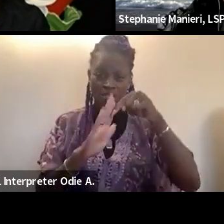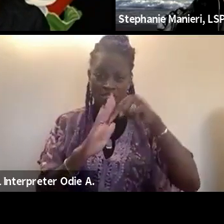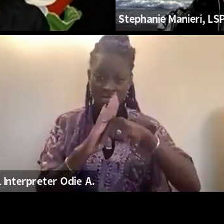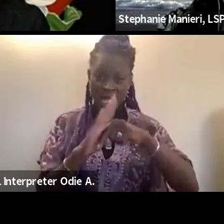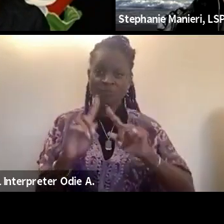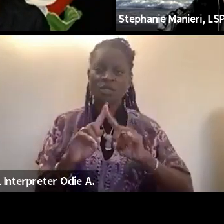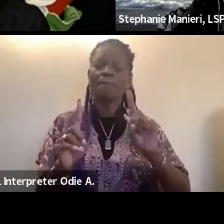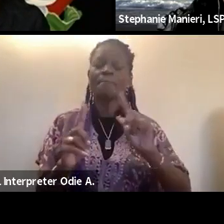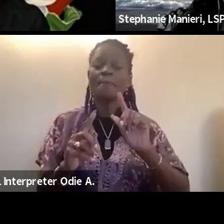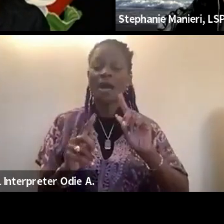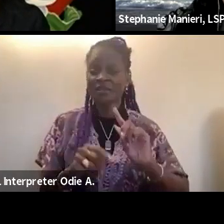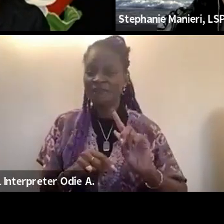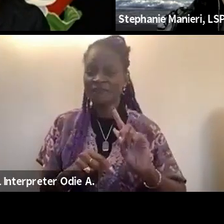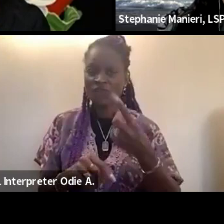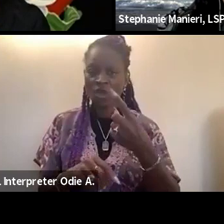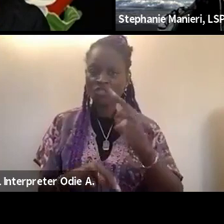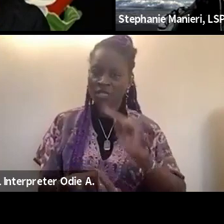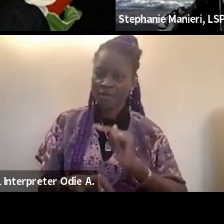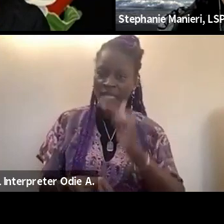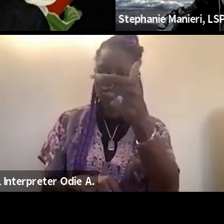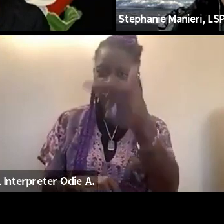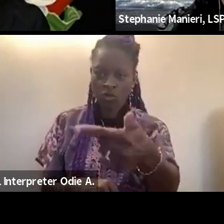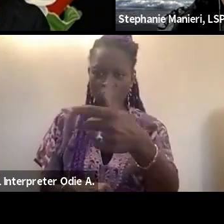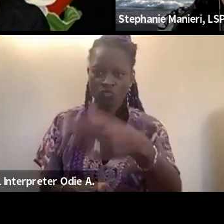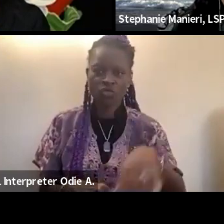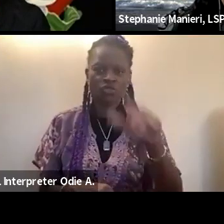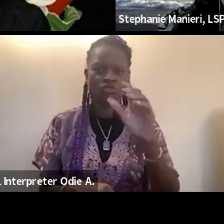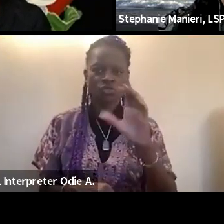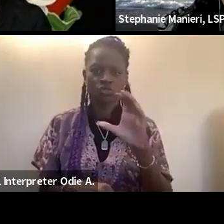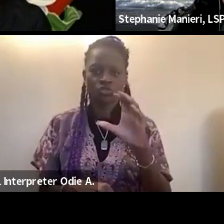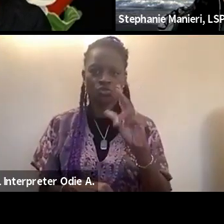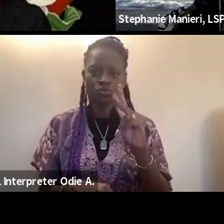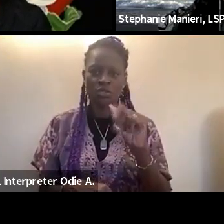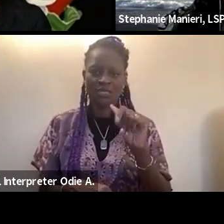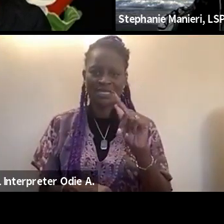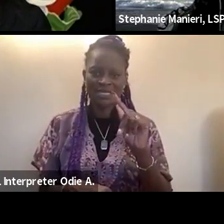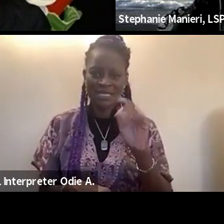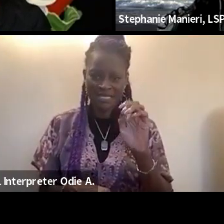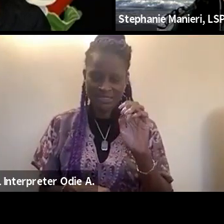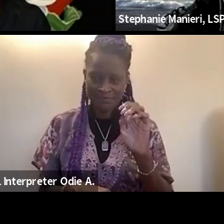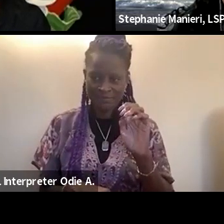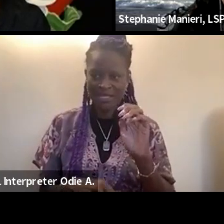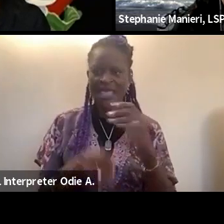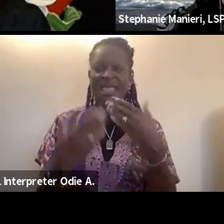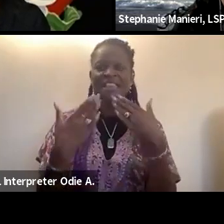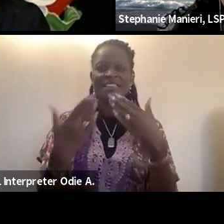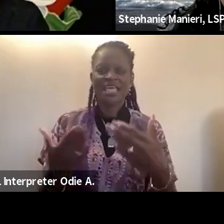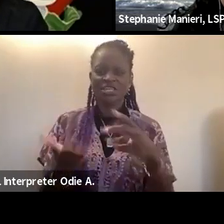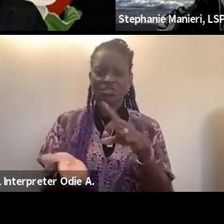Kate Pac, our lead epidemiologist, to present some data. Okay, thank you, Doctor Sunday.